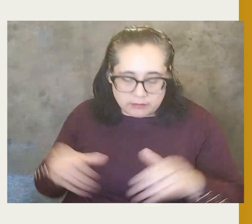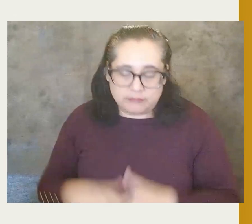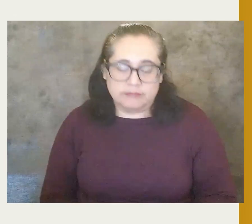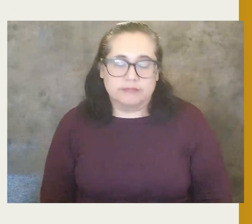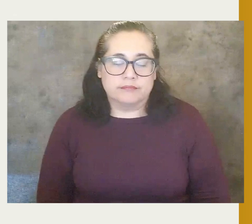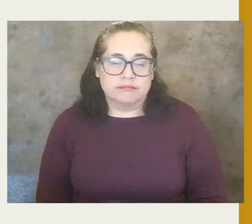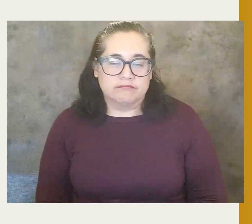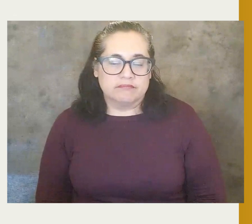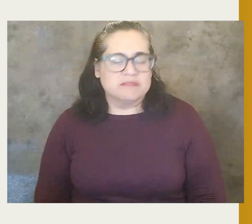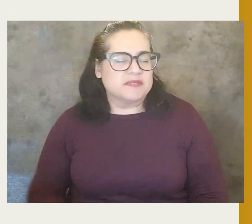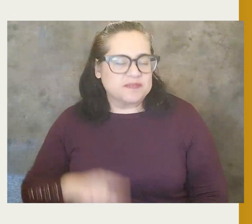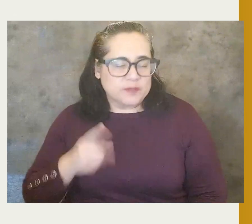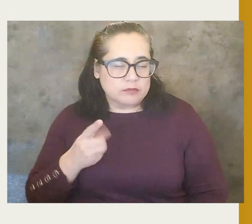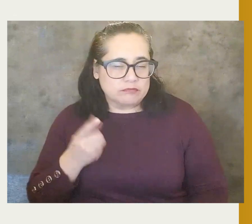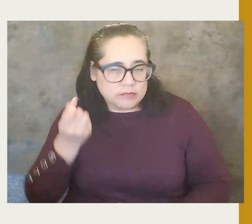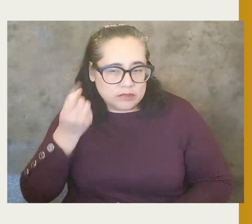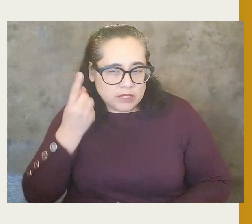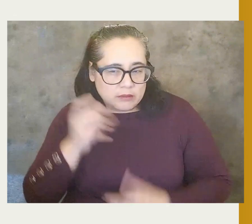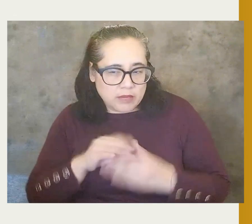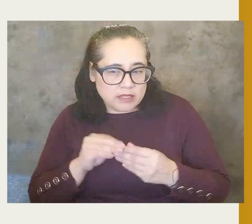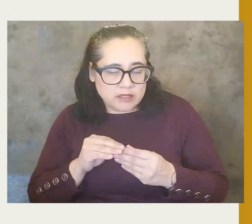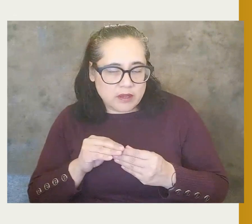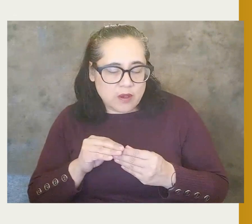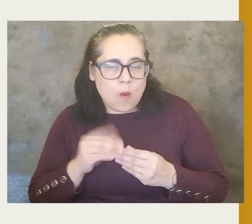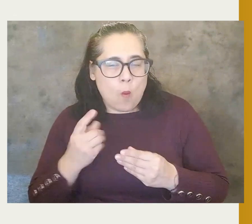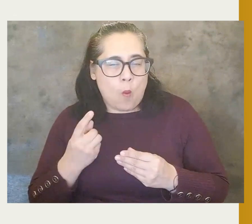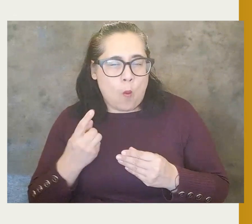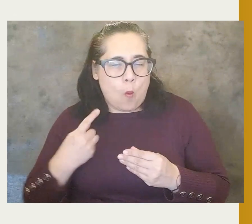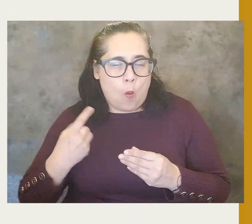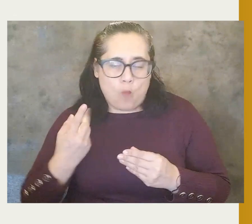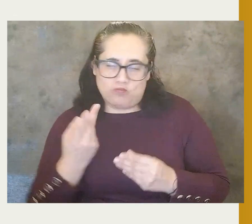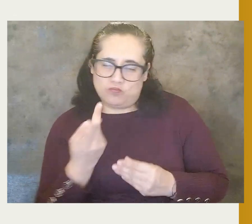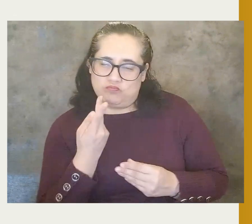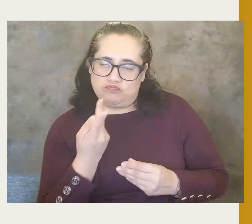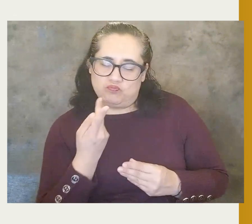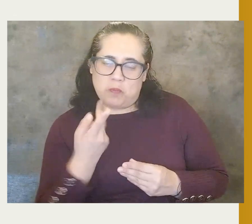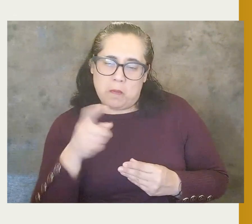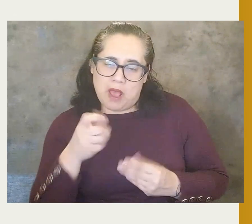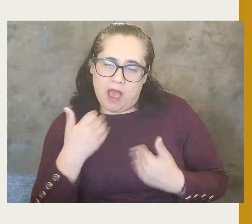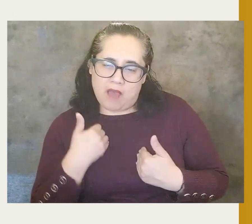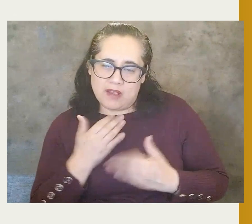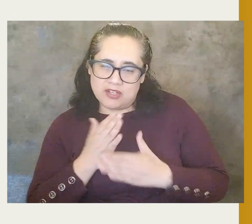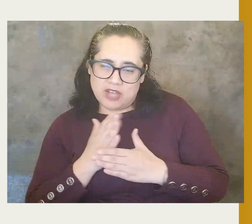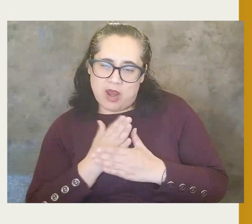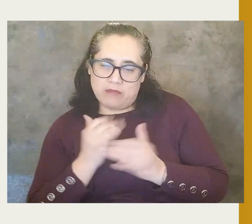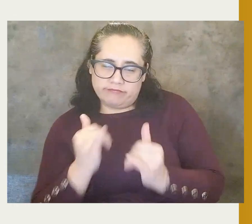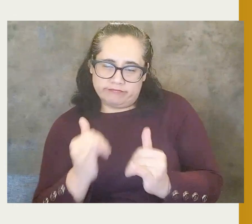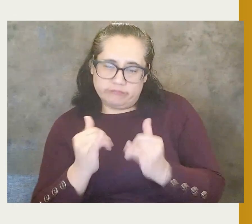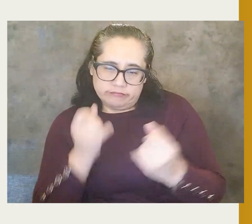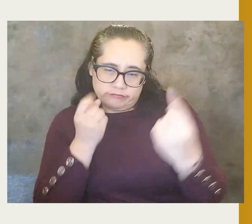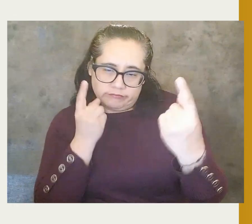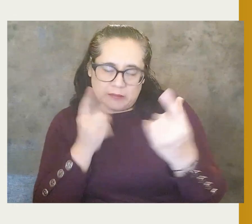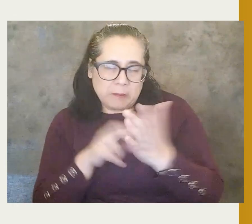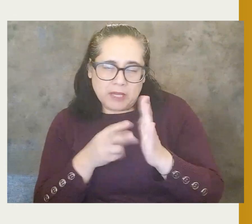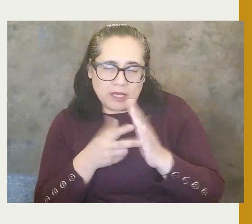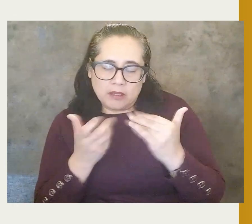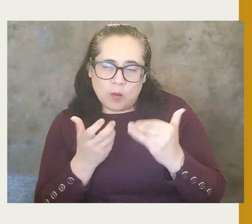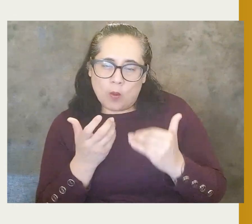To understand a message, we must have shared understanding. This refers to shared attitudes,